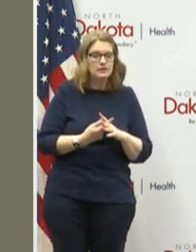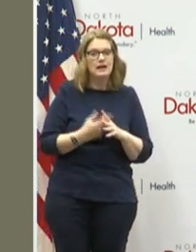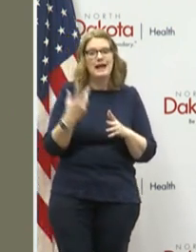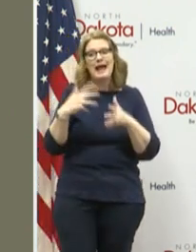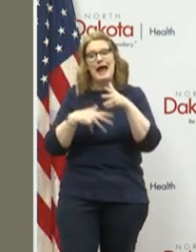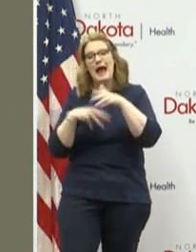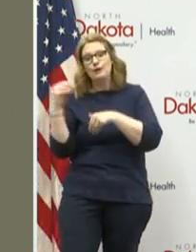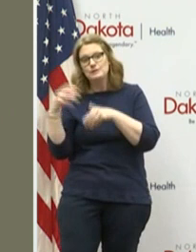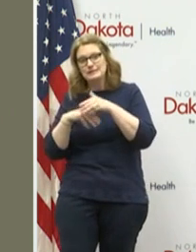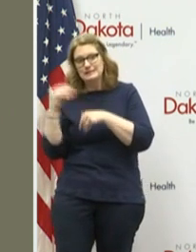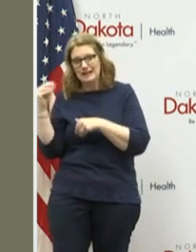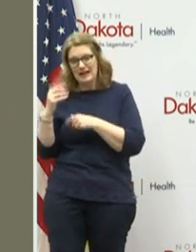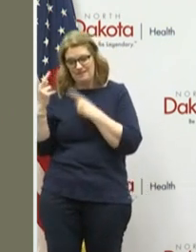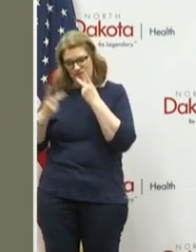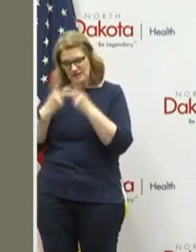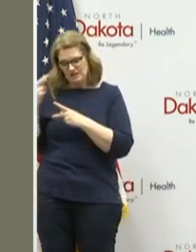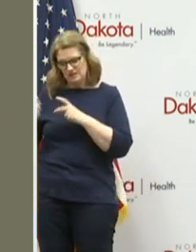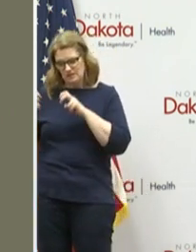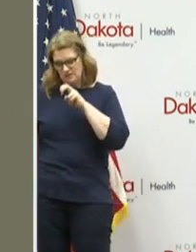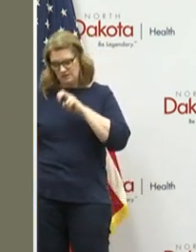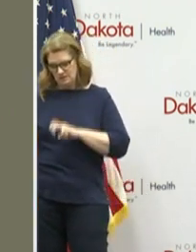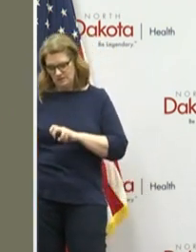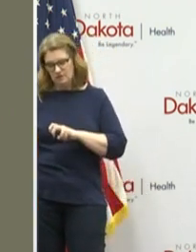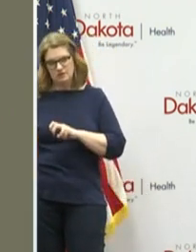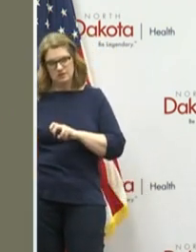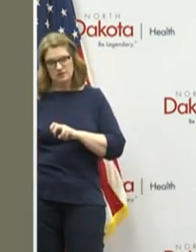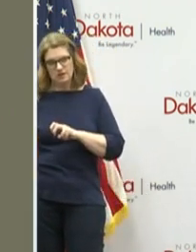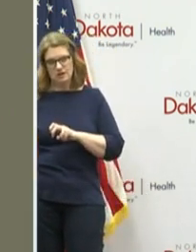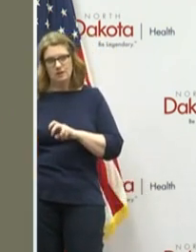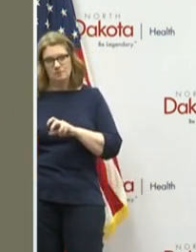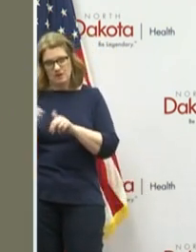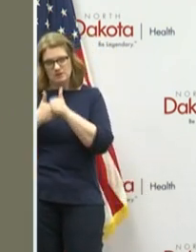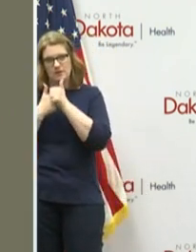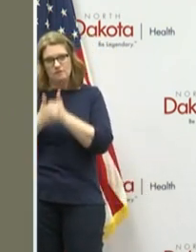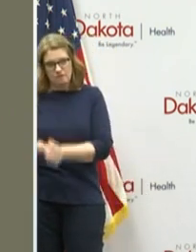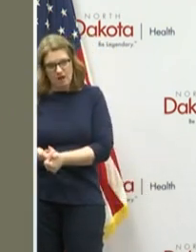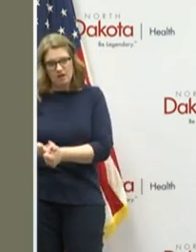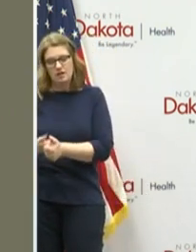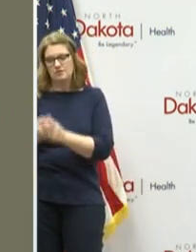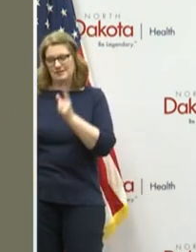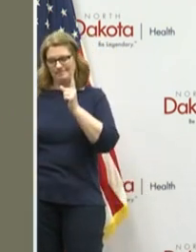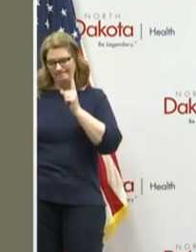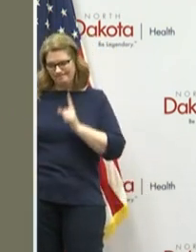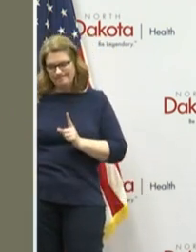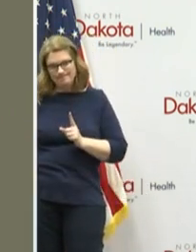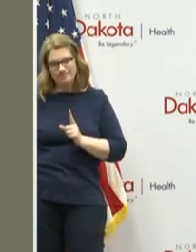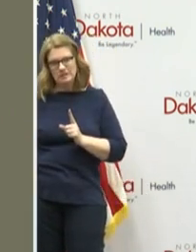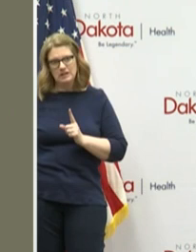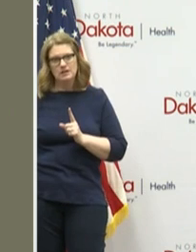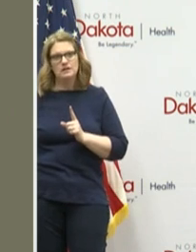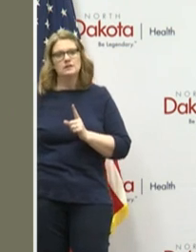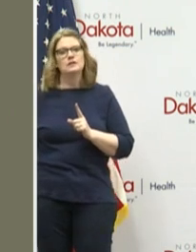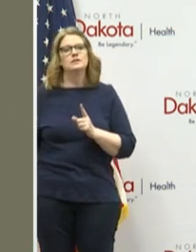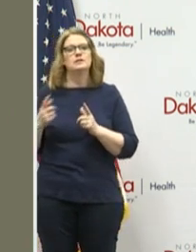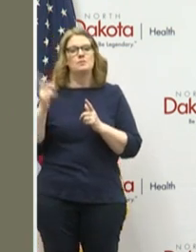THREE. VISITATION FOR ALL RESIDENTS